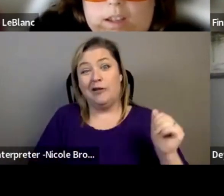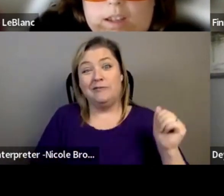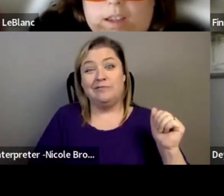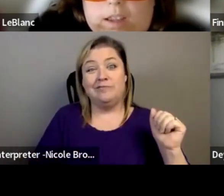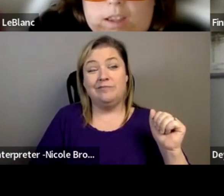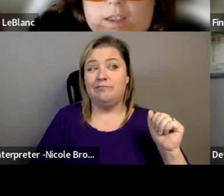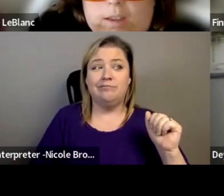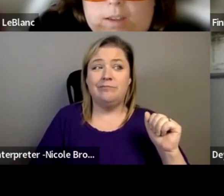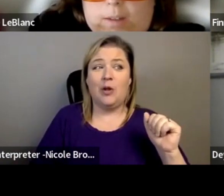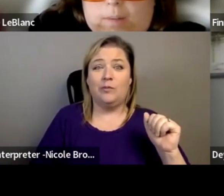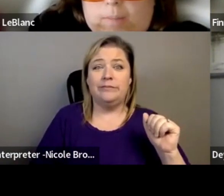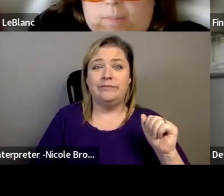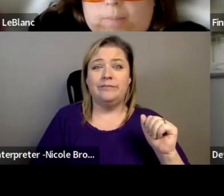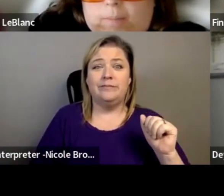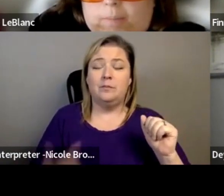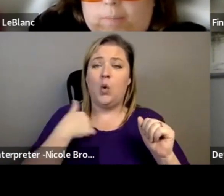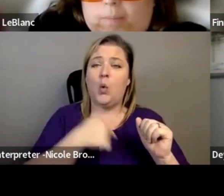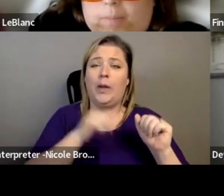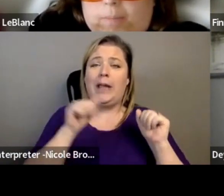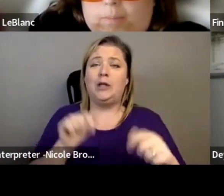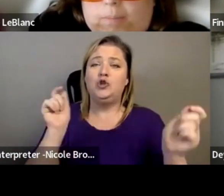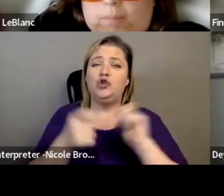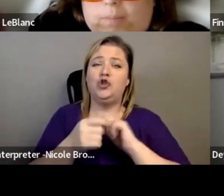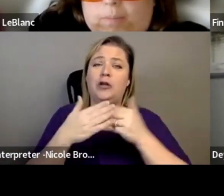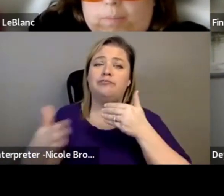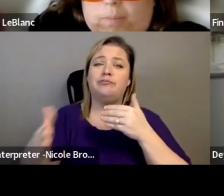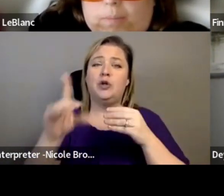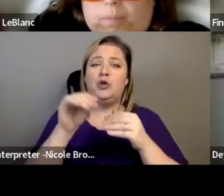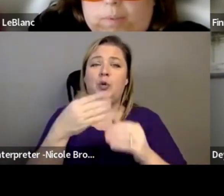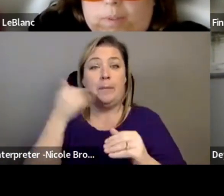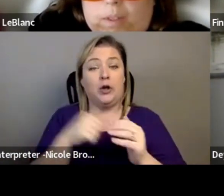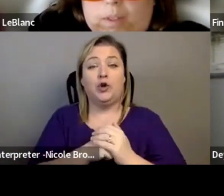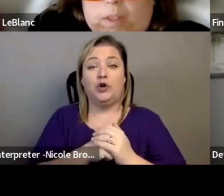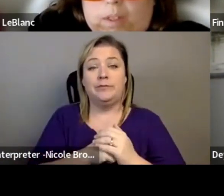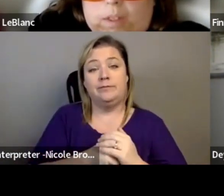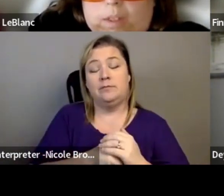too well. But we can do better. And I think that everyone here